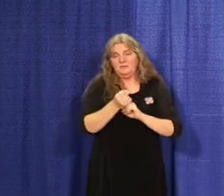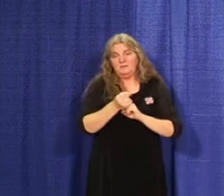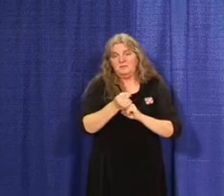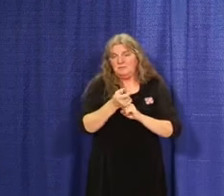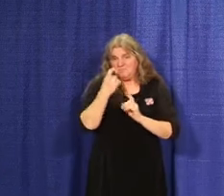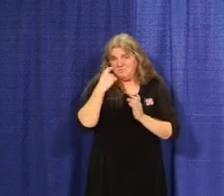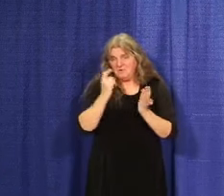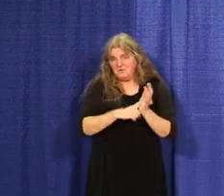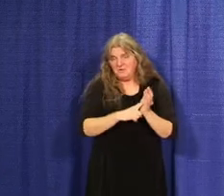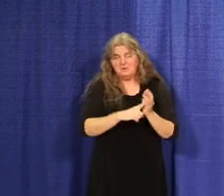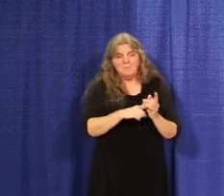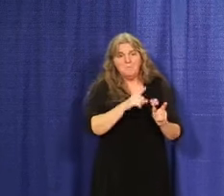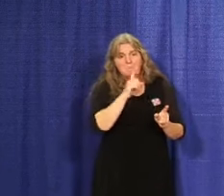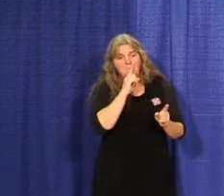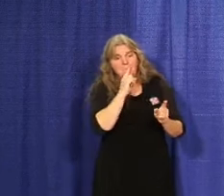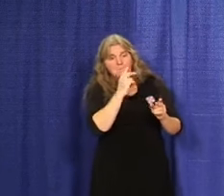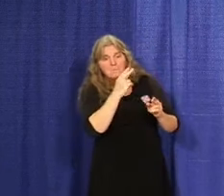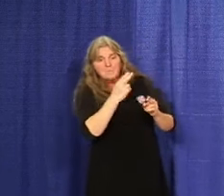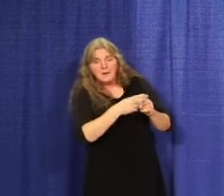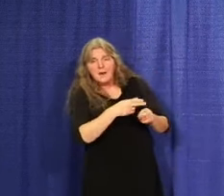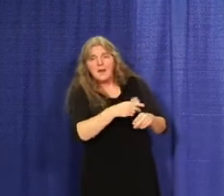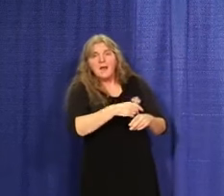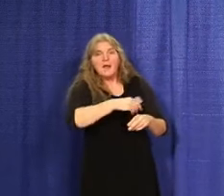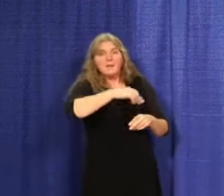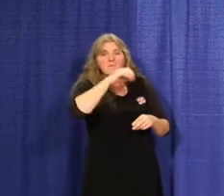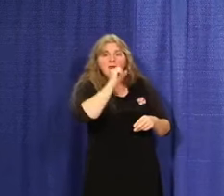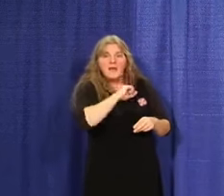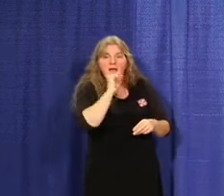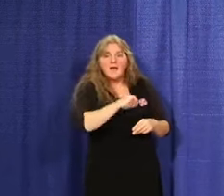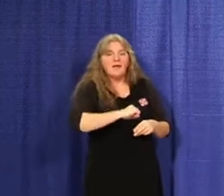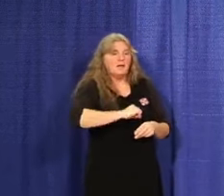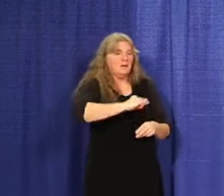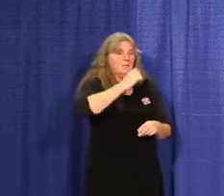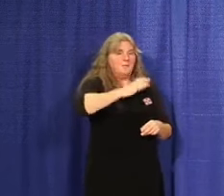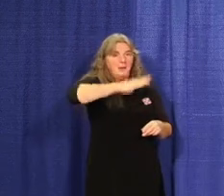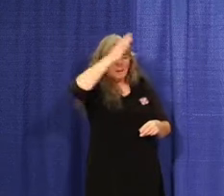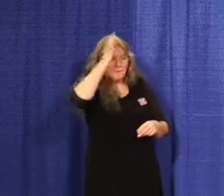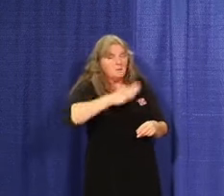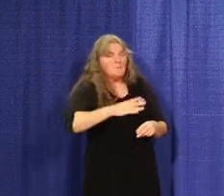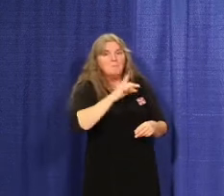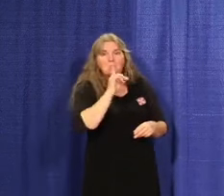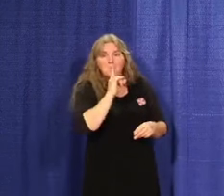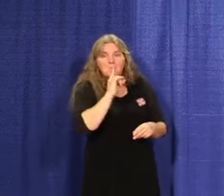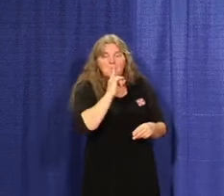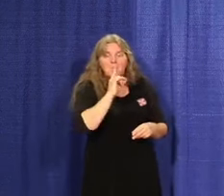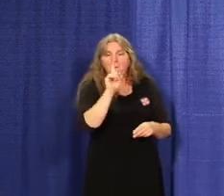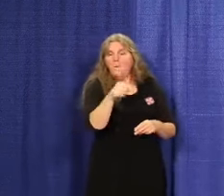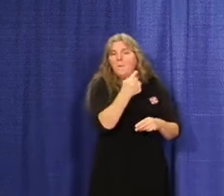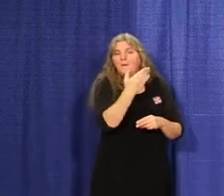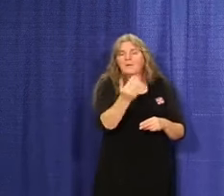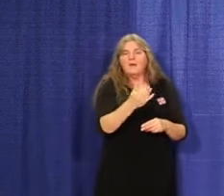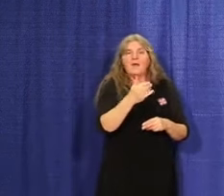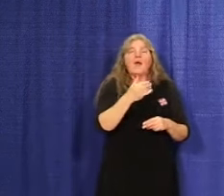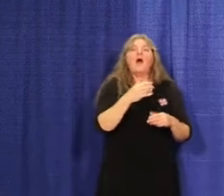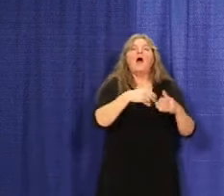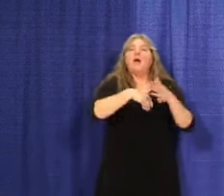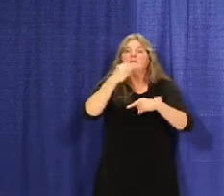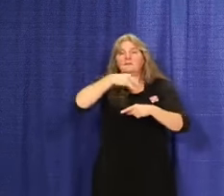age or anything other than this individual had returned to Yukon from outside the territory and was in Whitehorse.